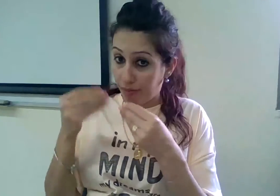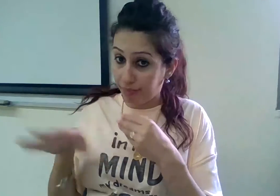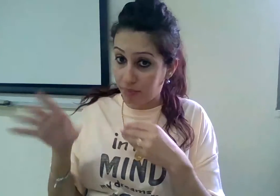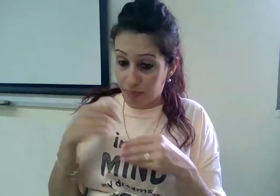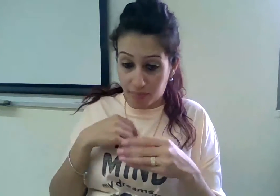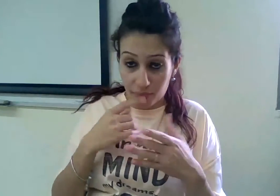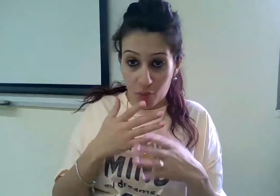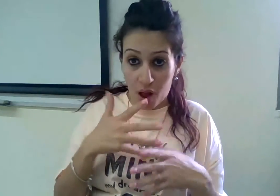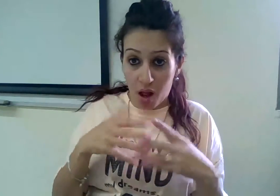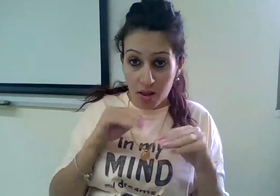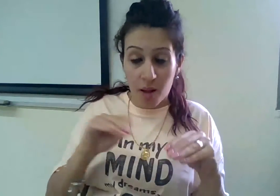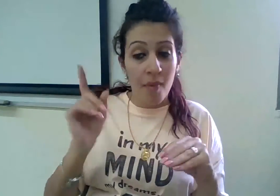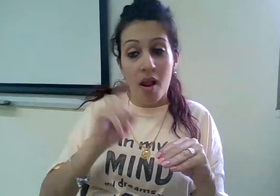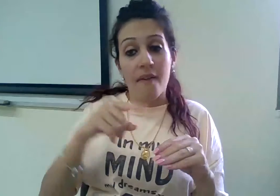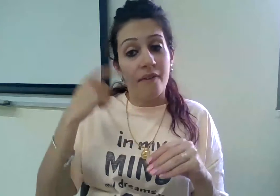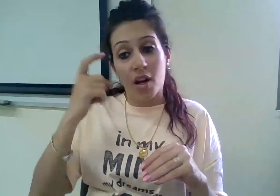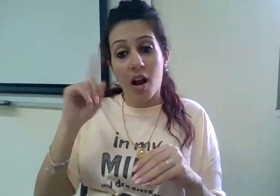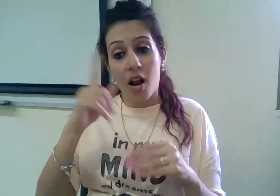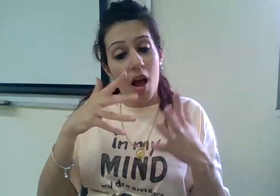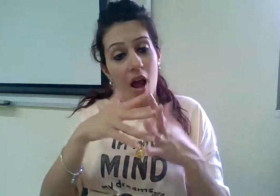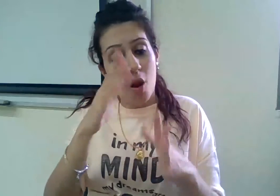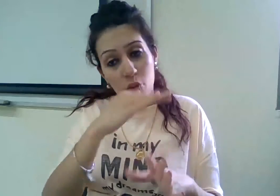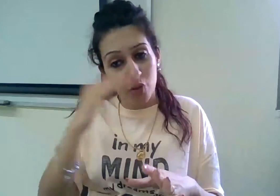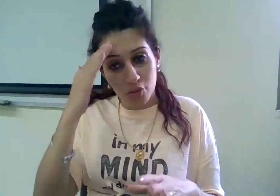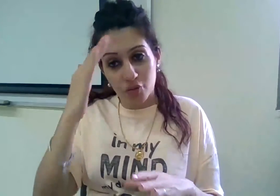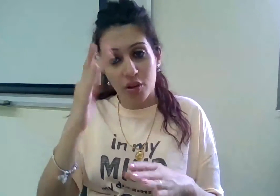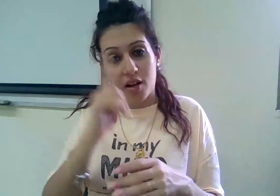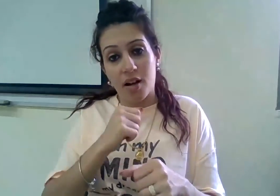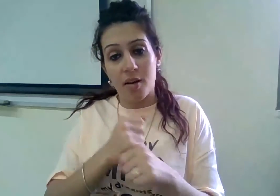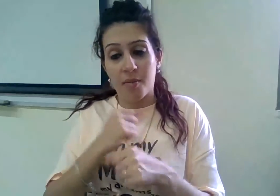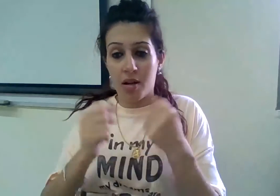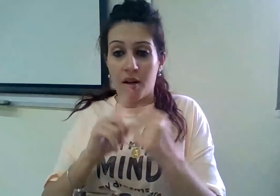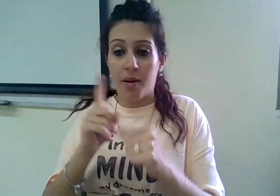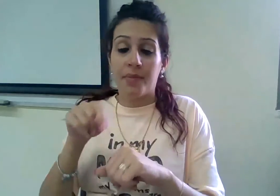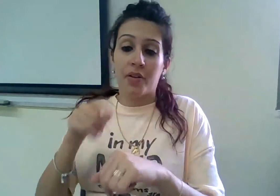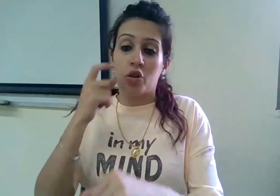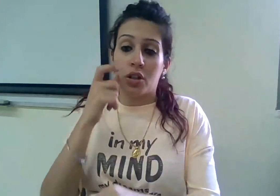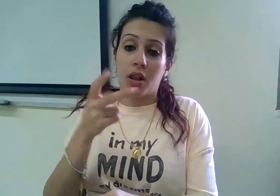of looking after the physical and mental health of children and their parents,